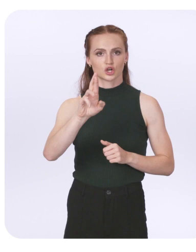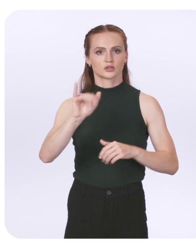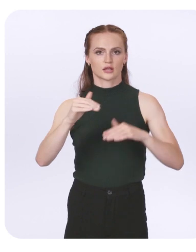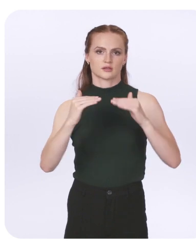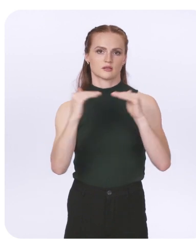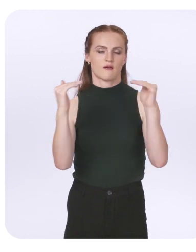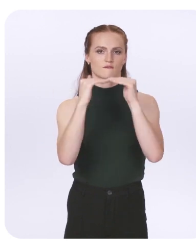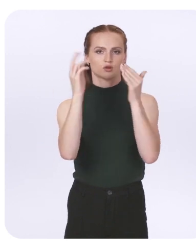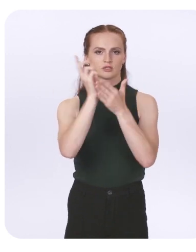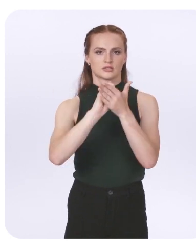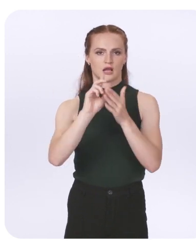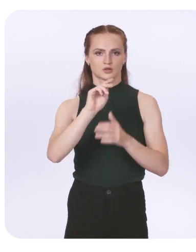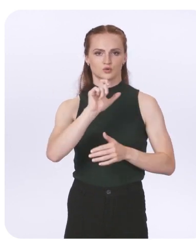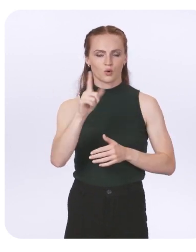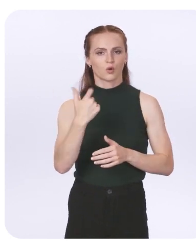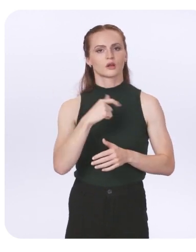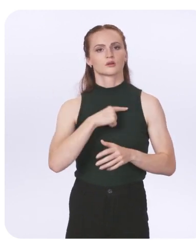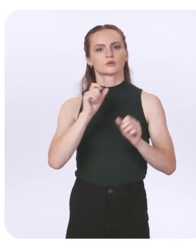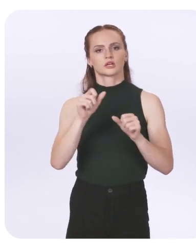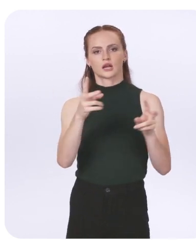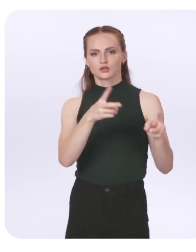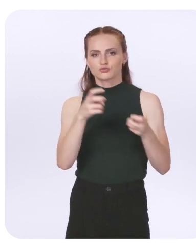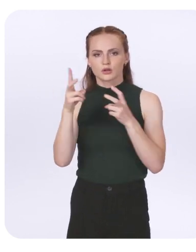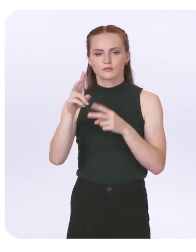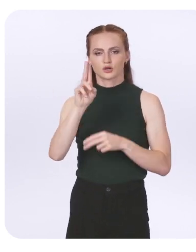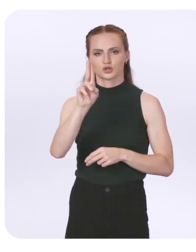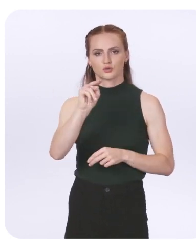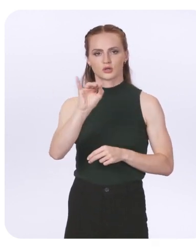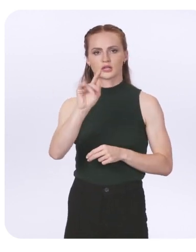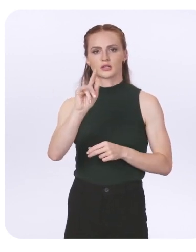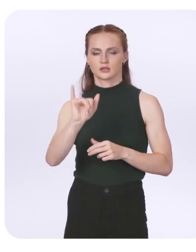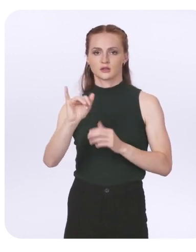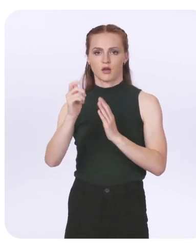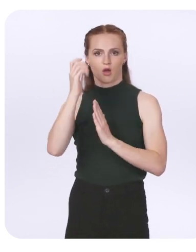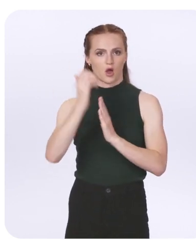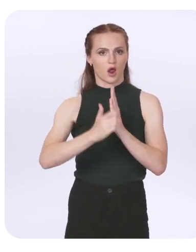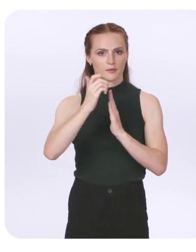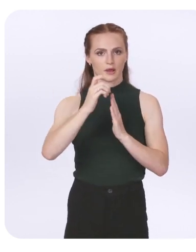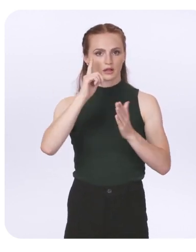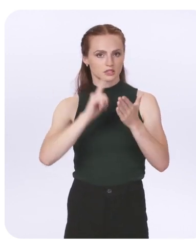to transfer those files into Unity while checking if they meet those requirements.